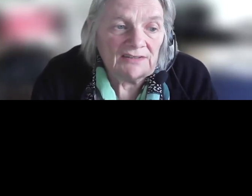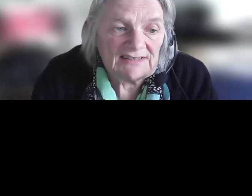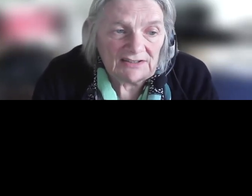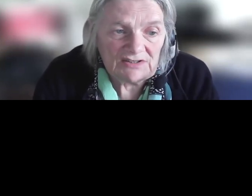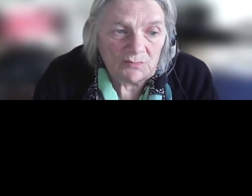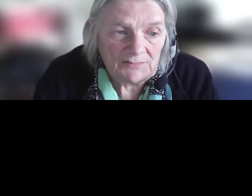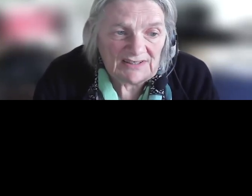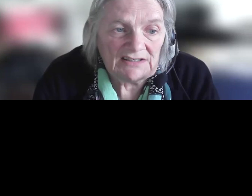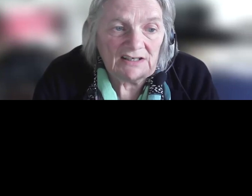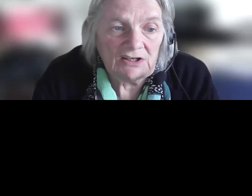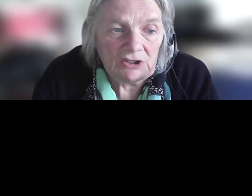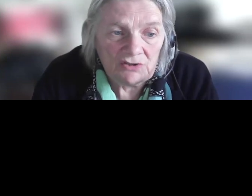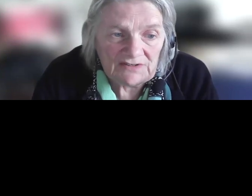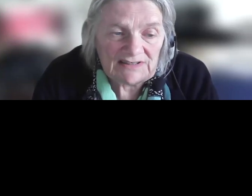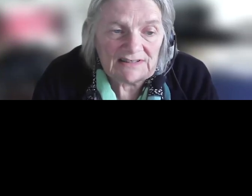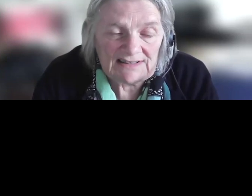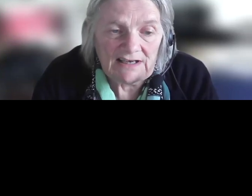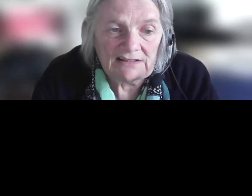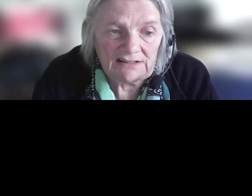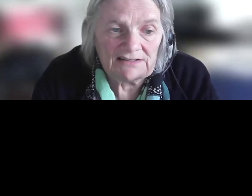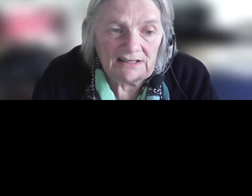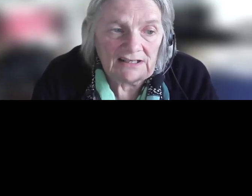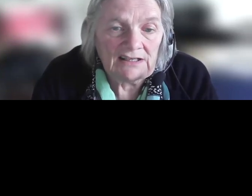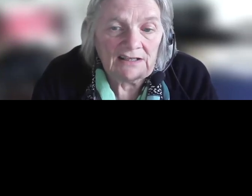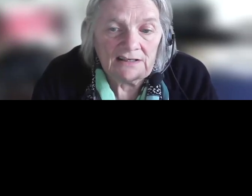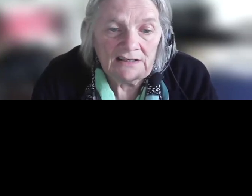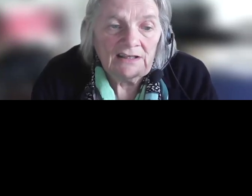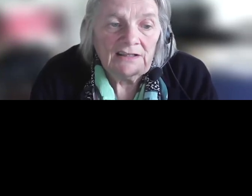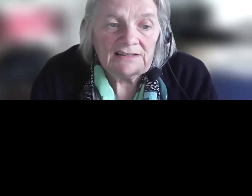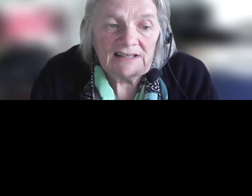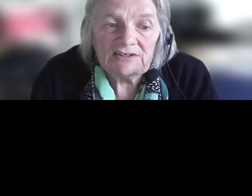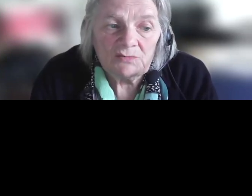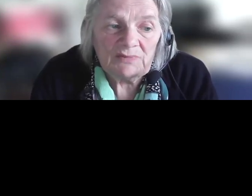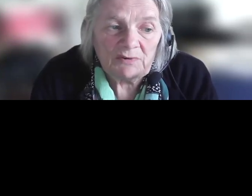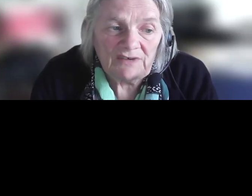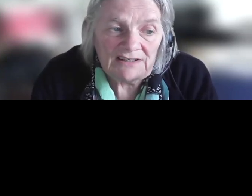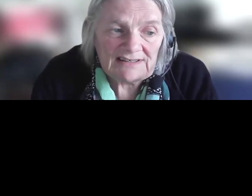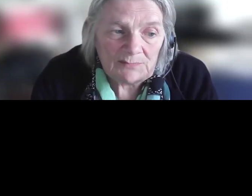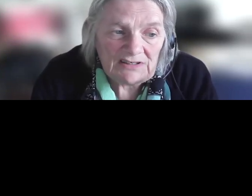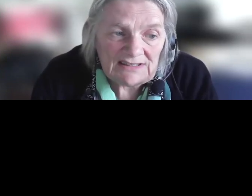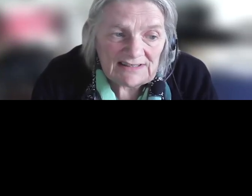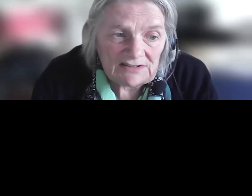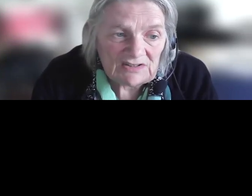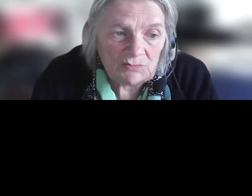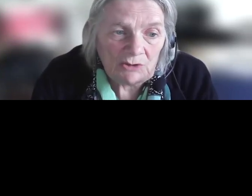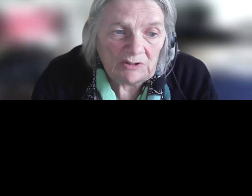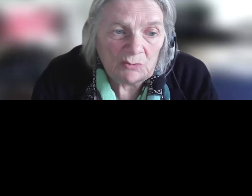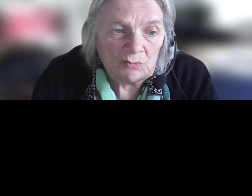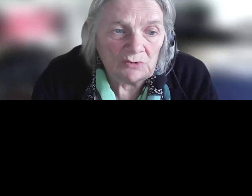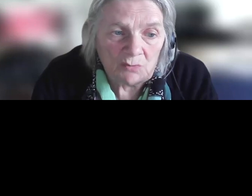the Centre's website Universal design. the centre will be providing CPD search to anyone who request